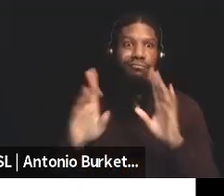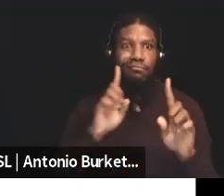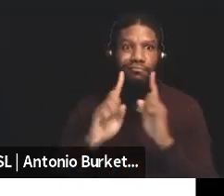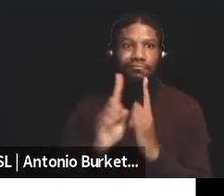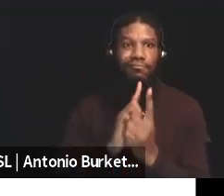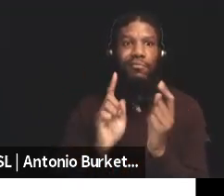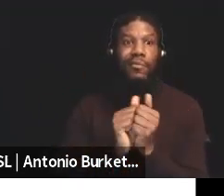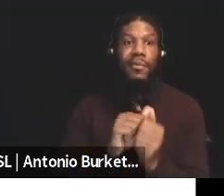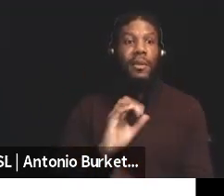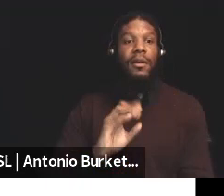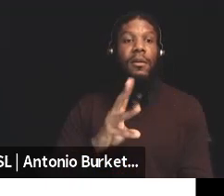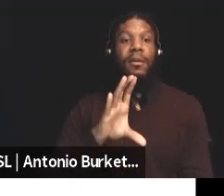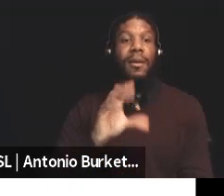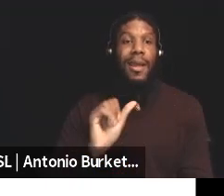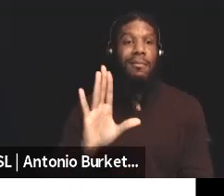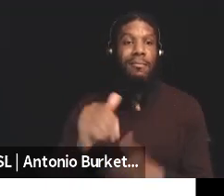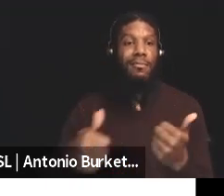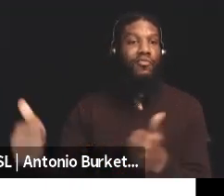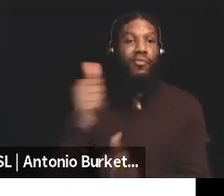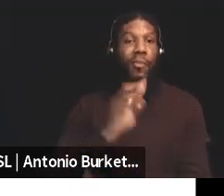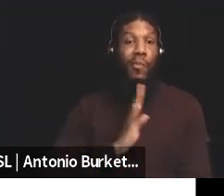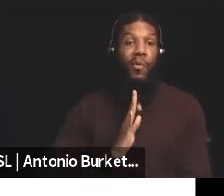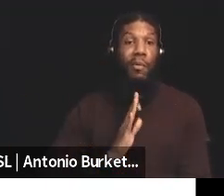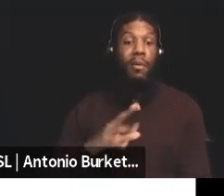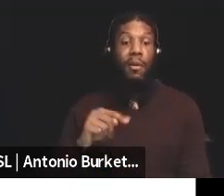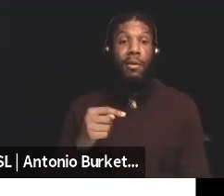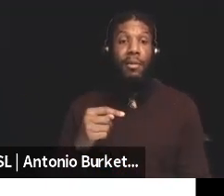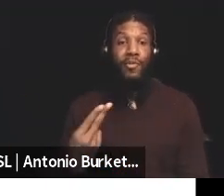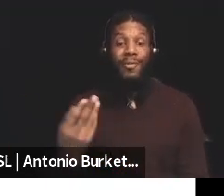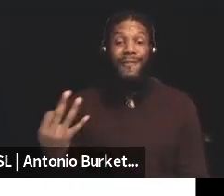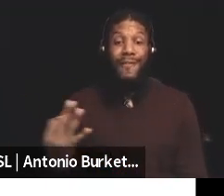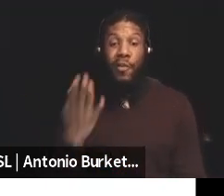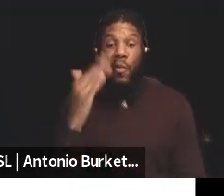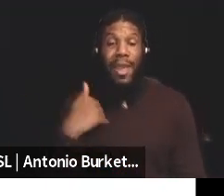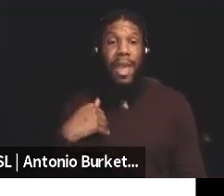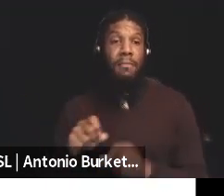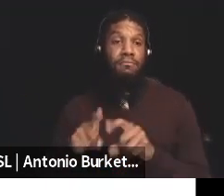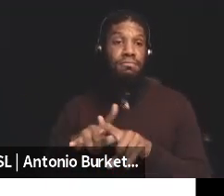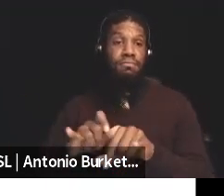Executive Board. On Thursday and Friday, we will have synchronous sessions from various presenters,